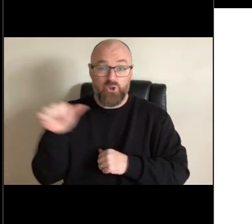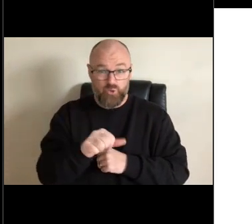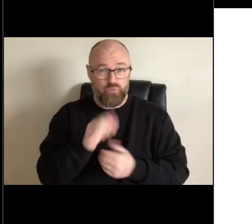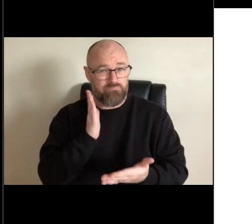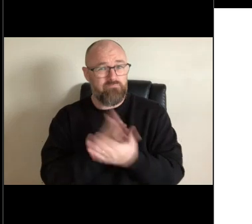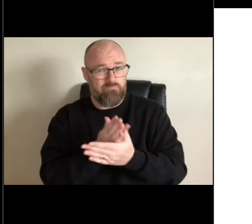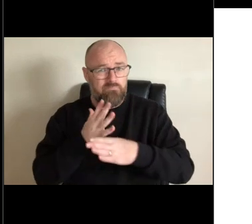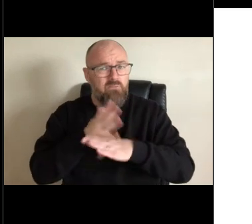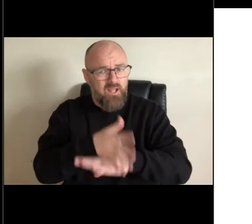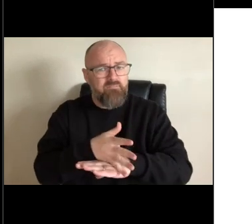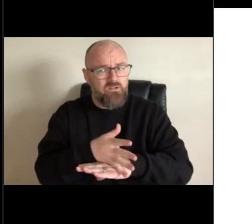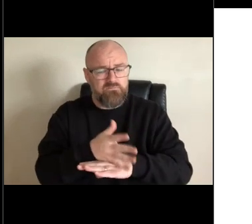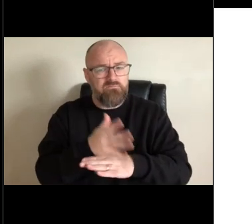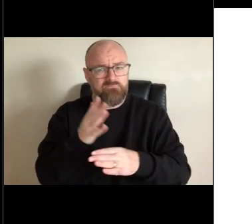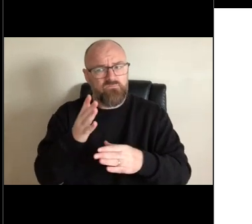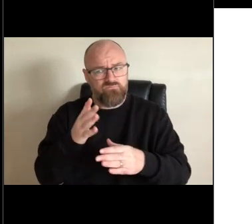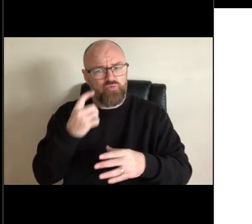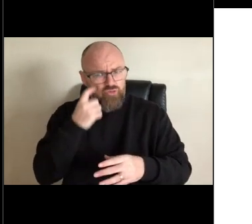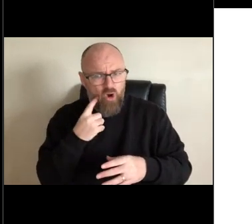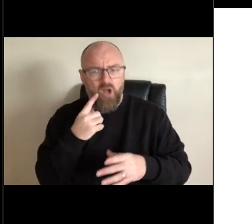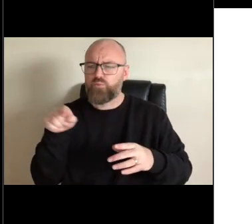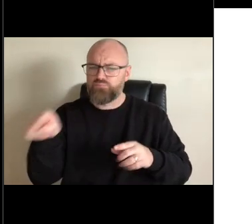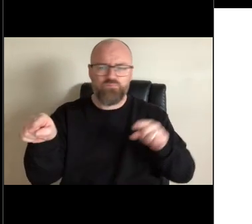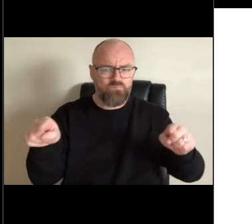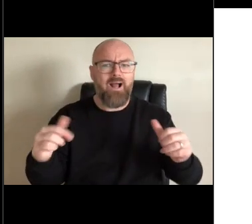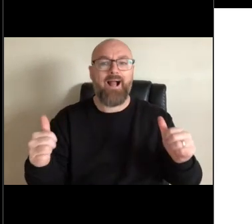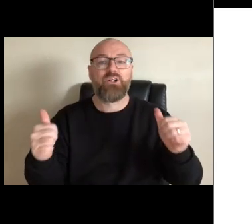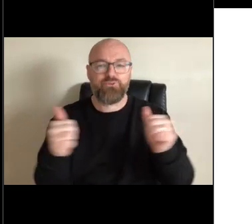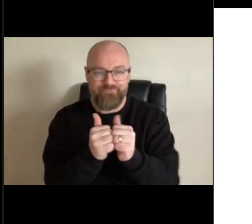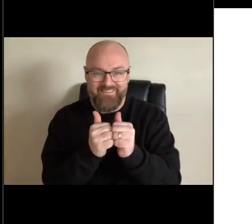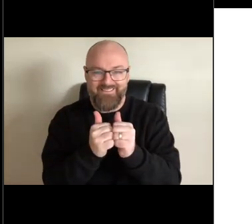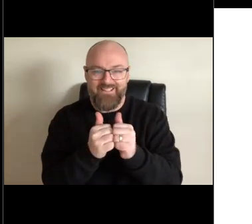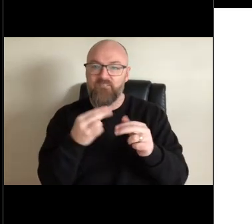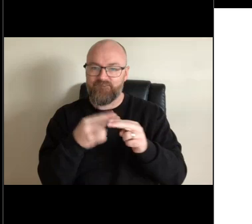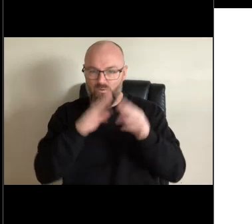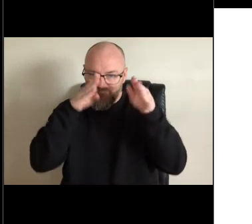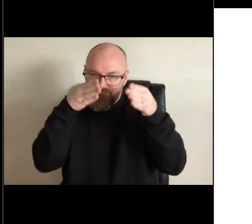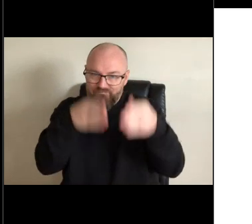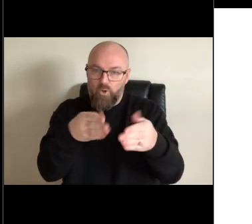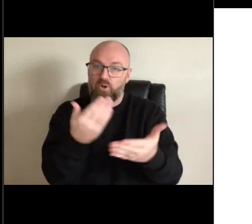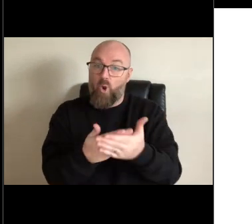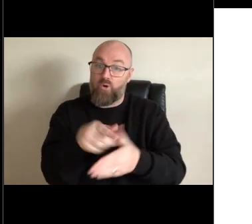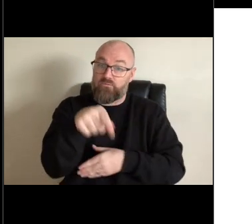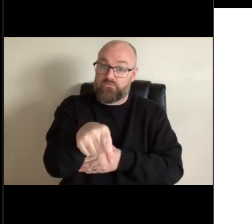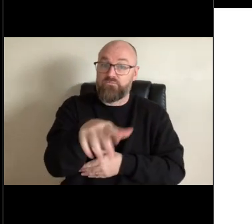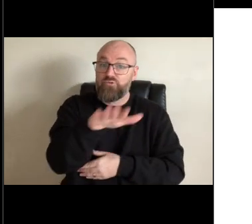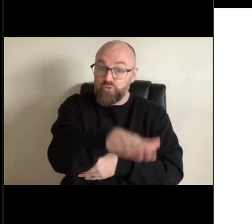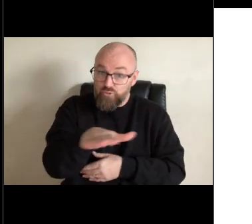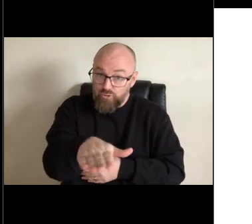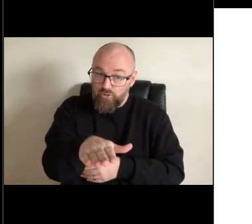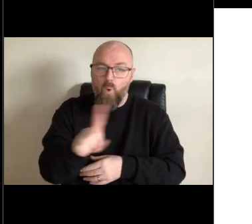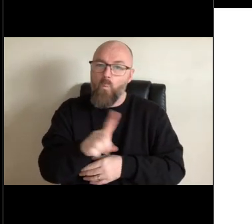of agreement and parents should think about the best interests of the child when they're coming to